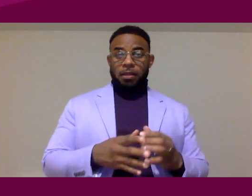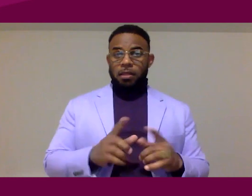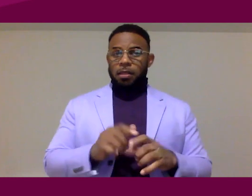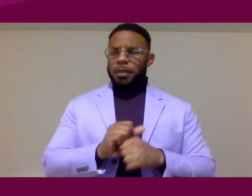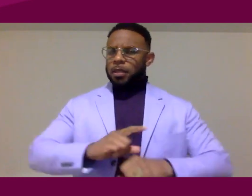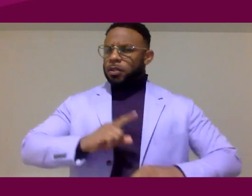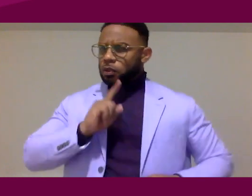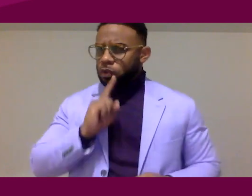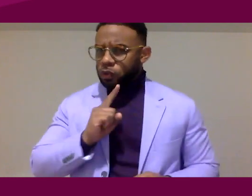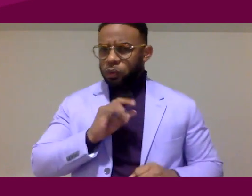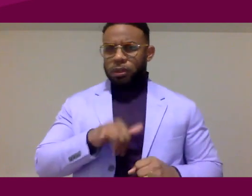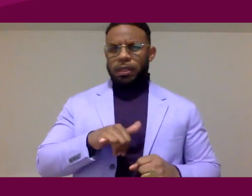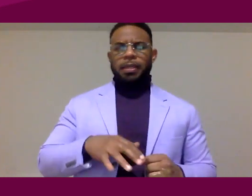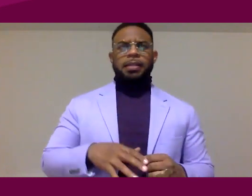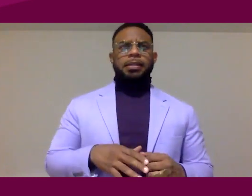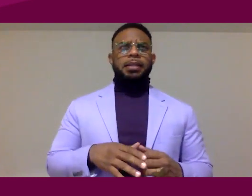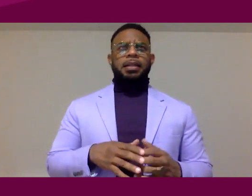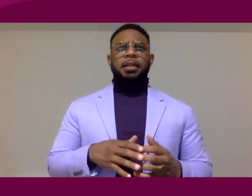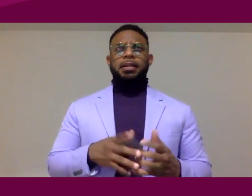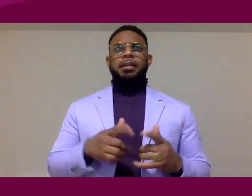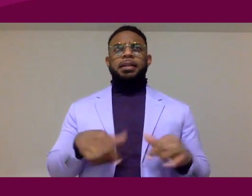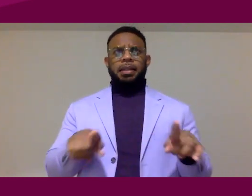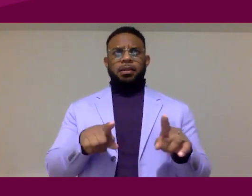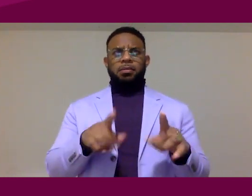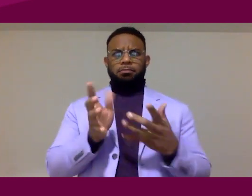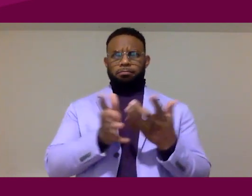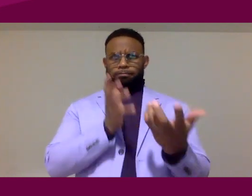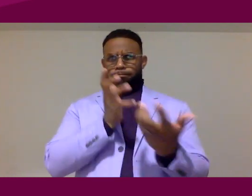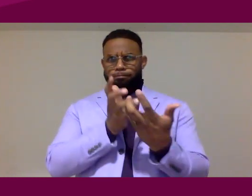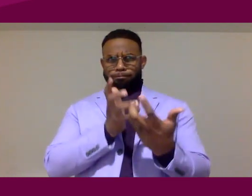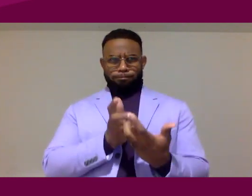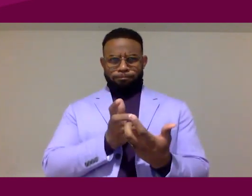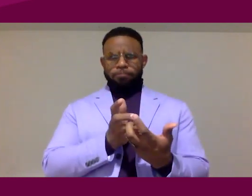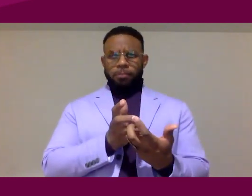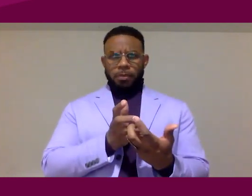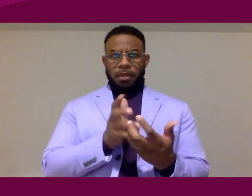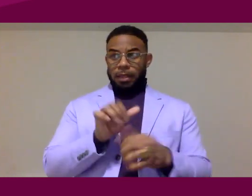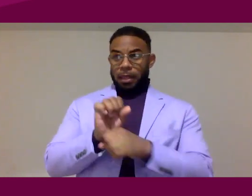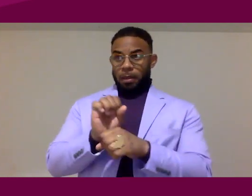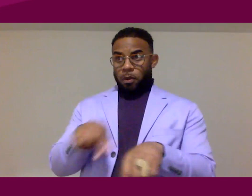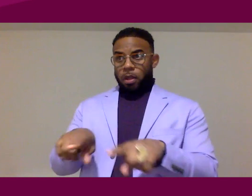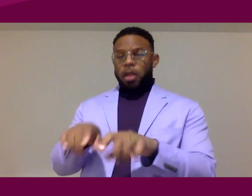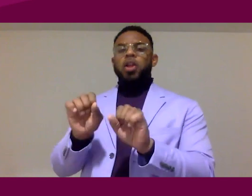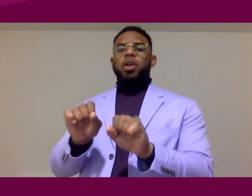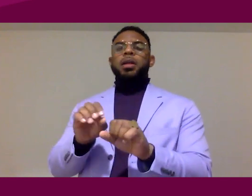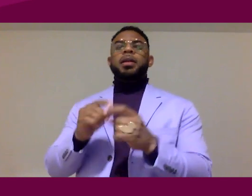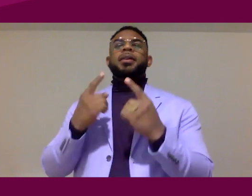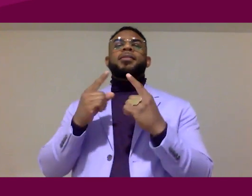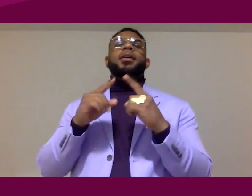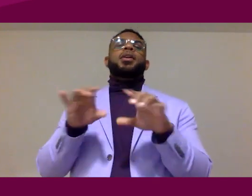make sure that they were compatible and that employees could effectively do their jobs